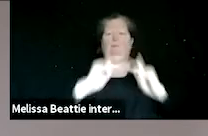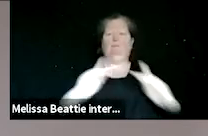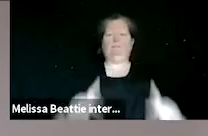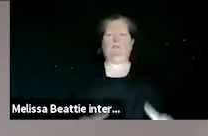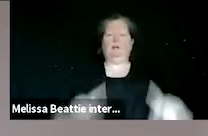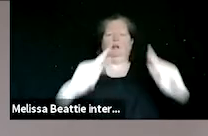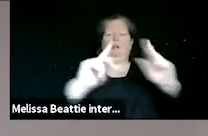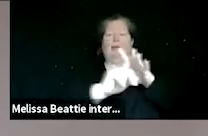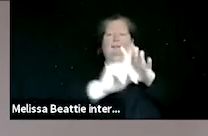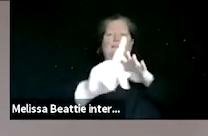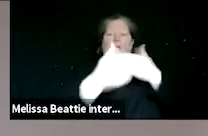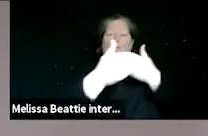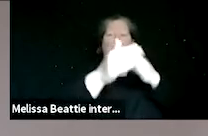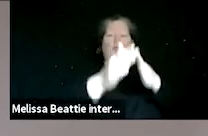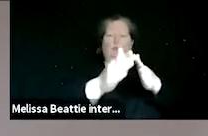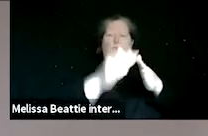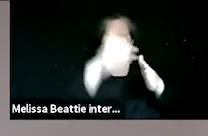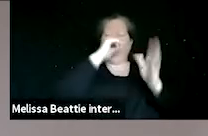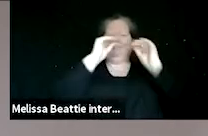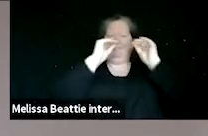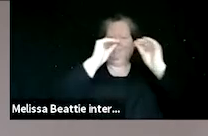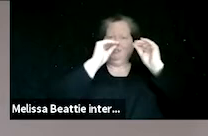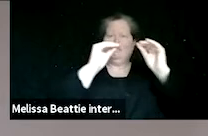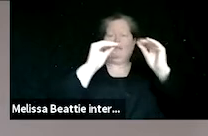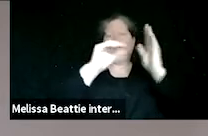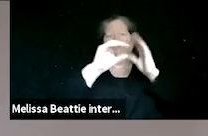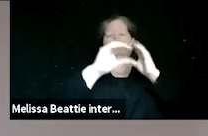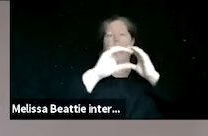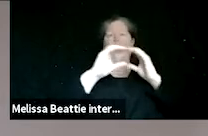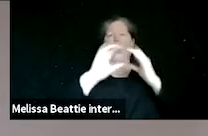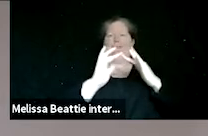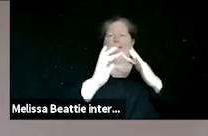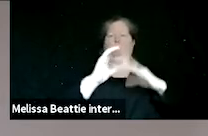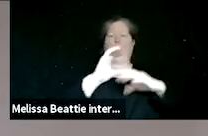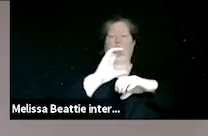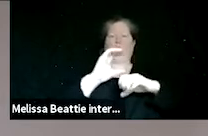awareness and there's always so how are we going to prioritize it what's going to make us do it